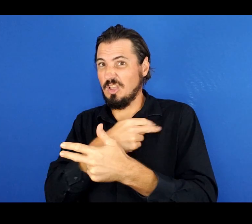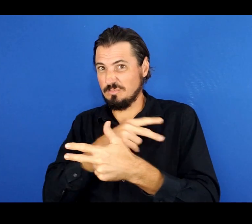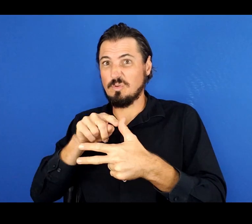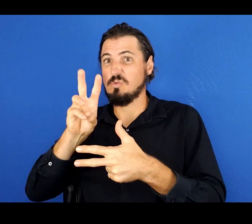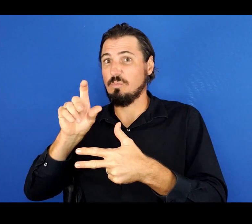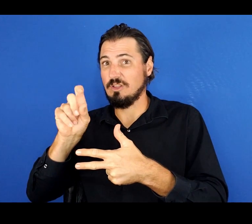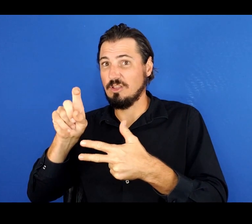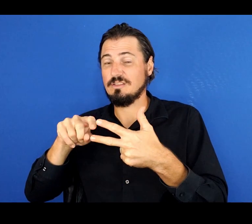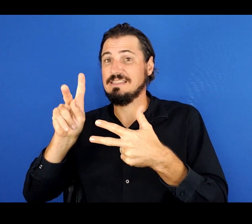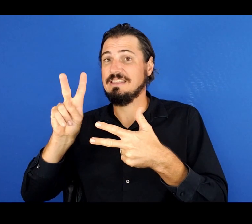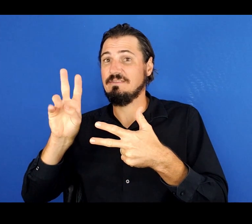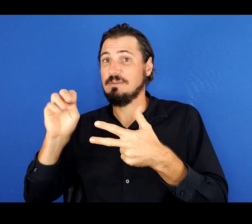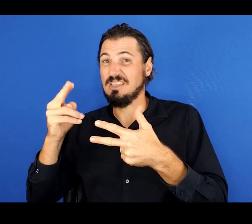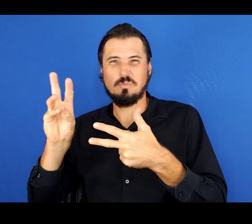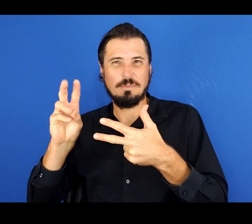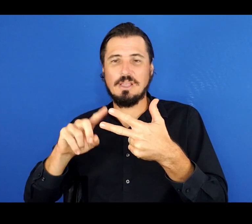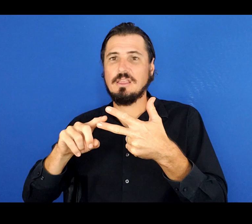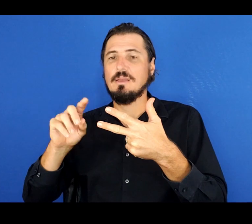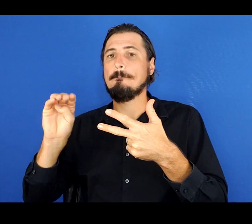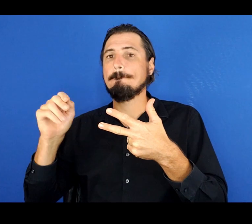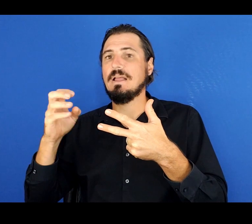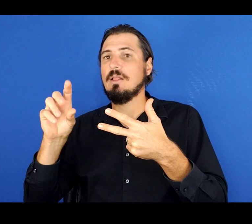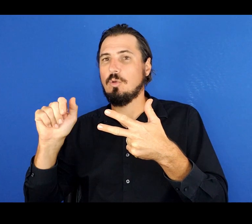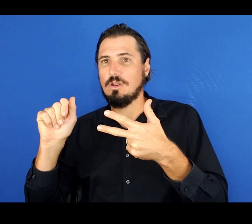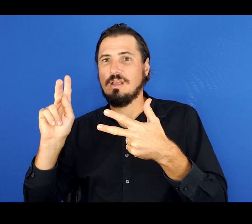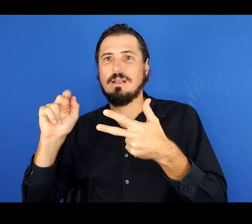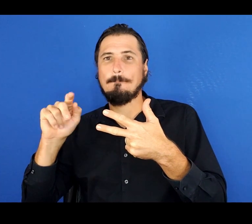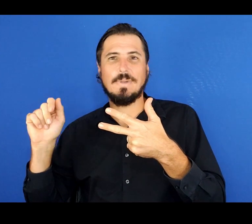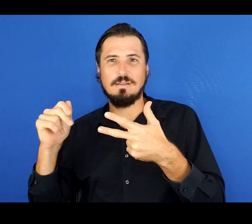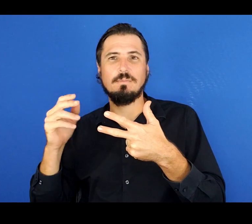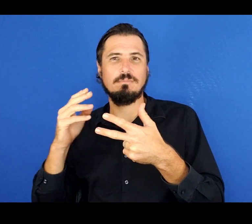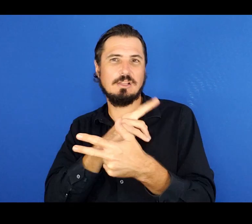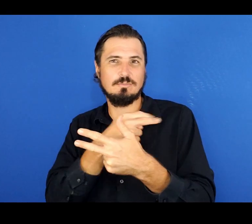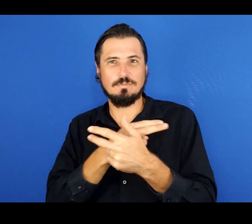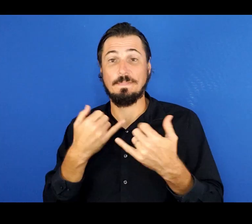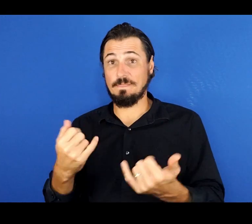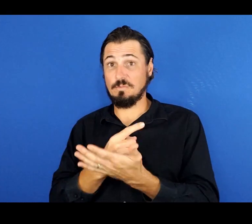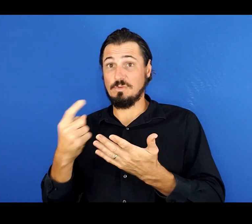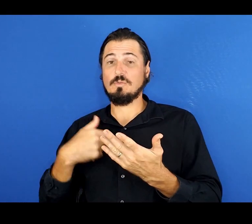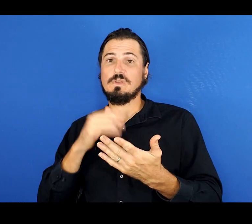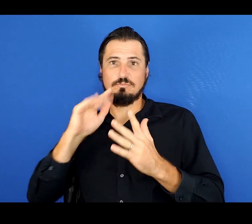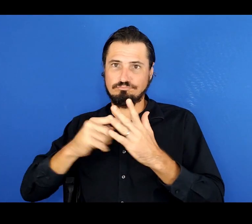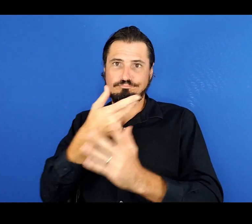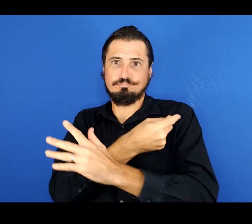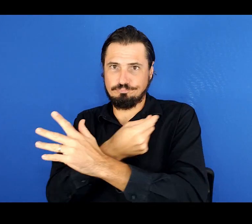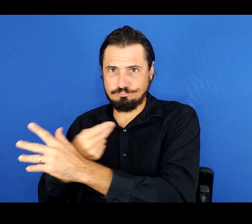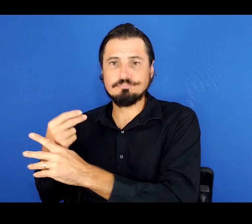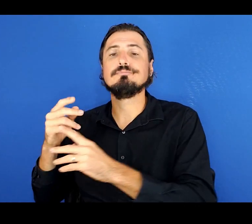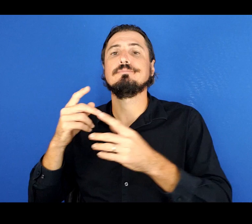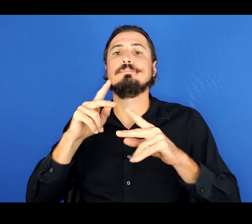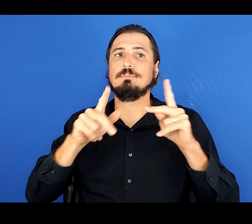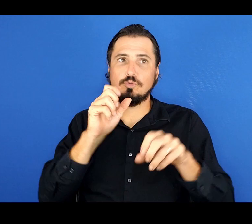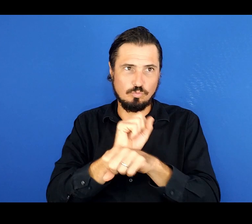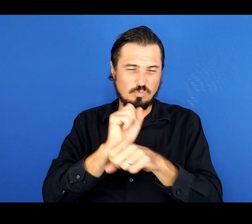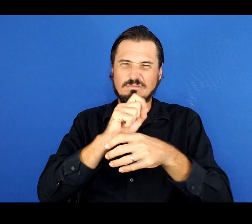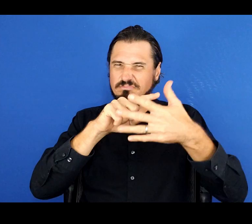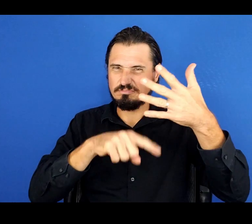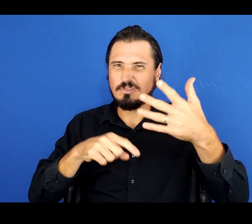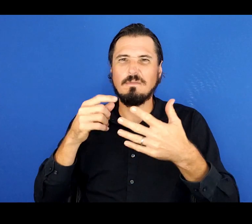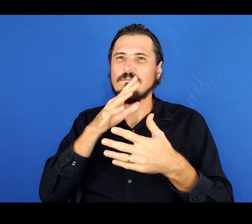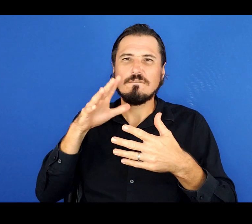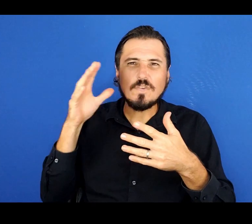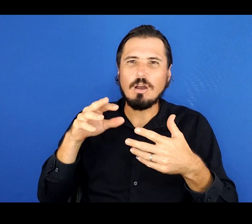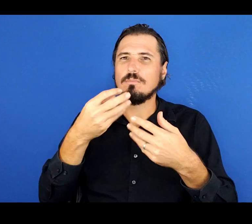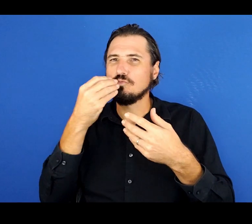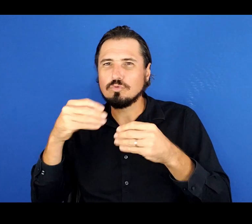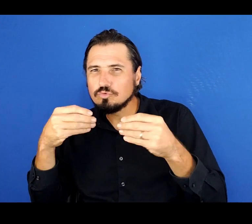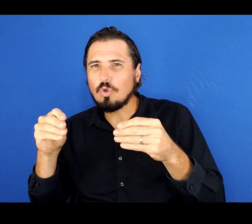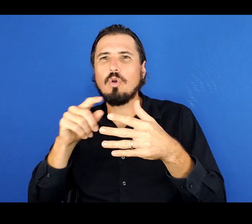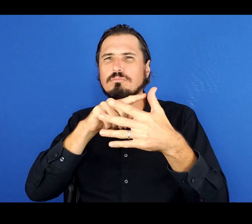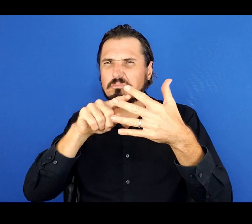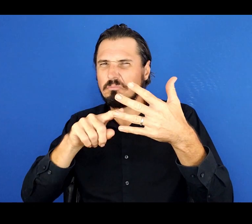This week our focus is on expanding vaccination access to farmers, ranchers, agricultural workers, grocery store employees, and other food production workers. We are also working with